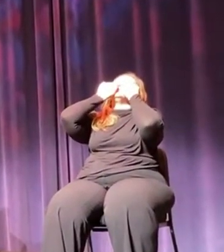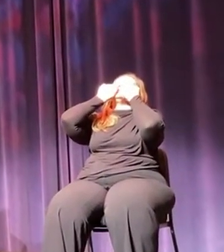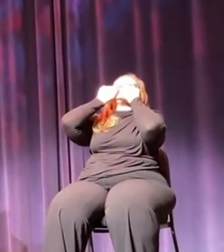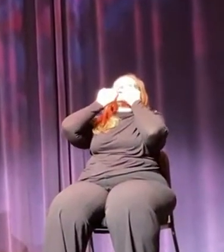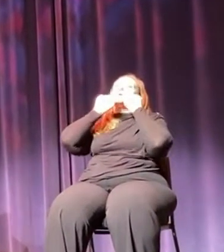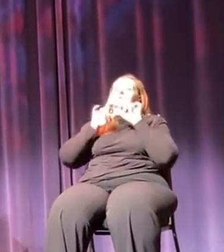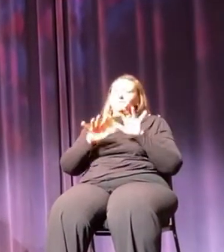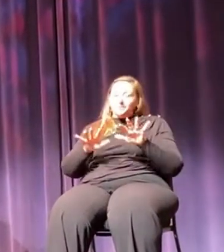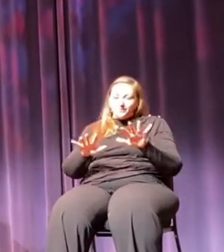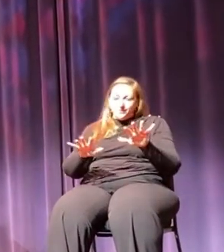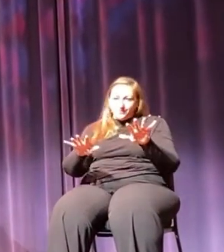Exhale.